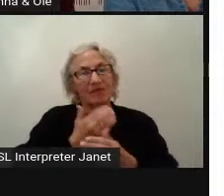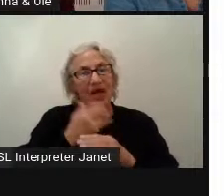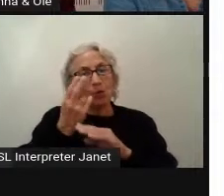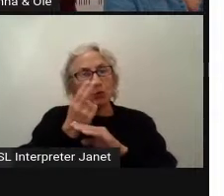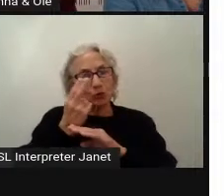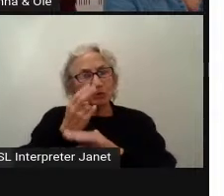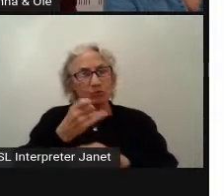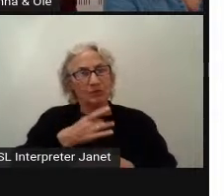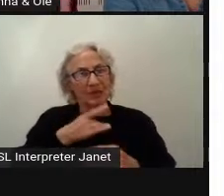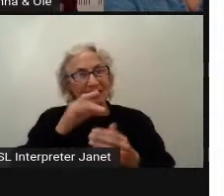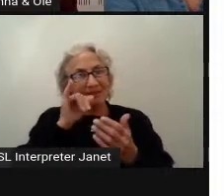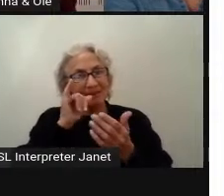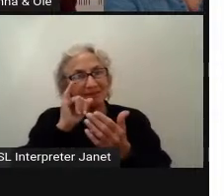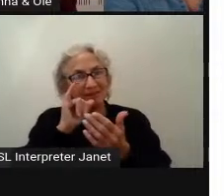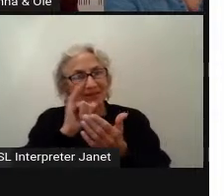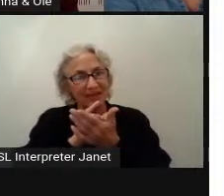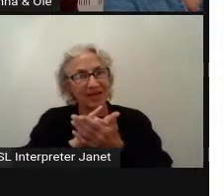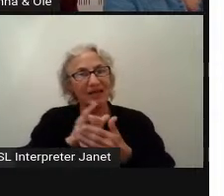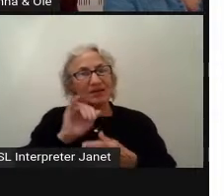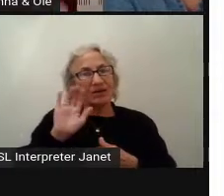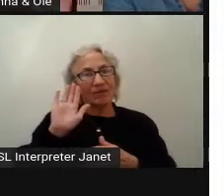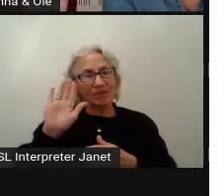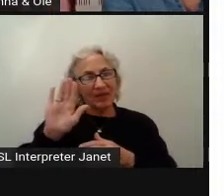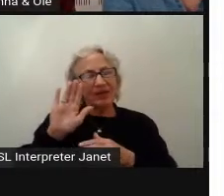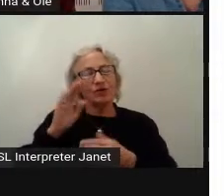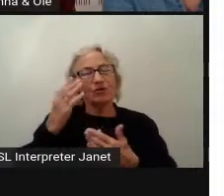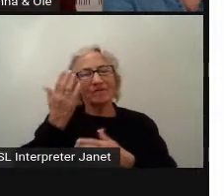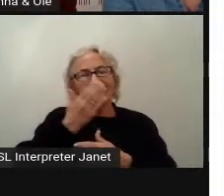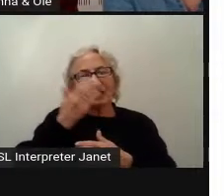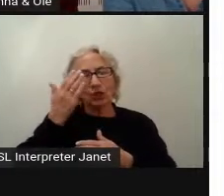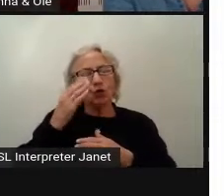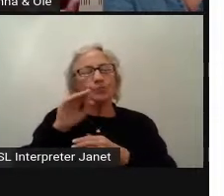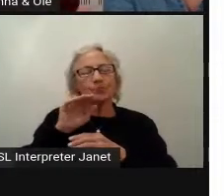with ASL interpreter is great having that peer vinyl some of